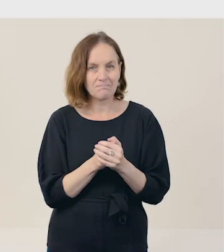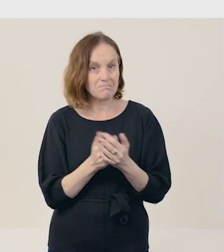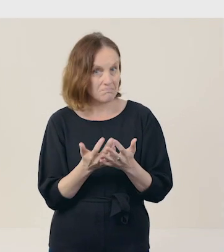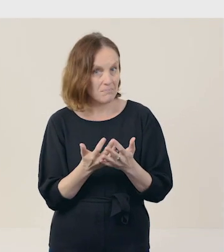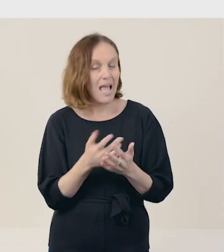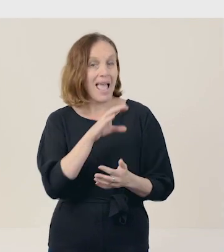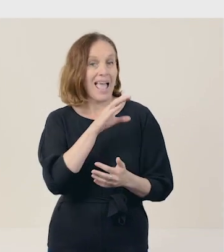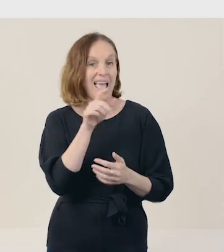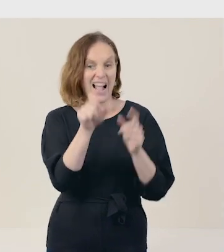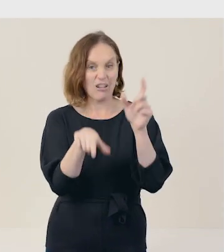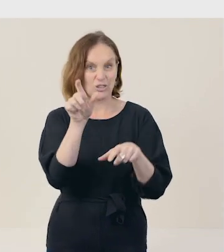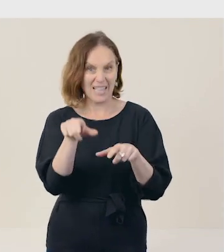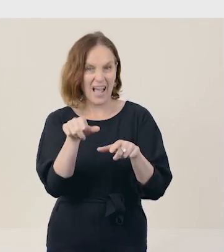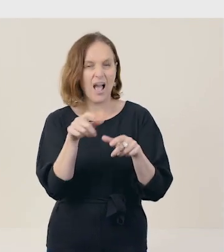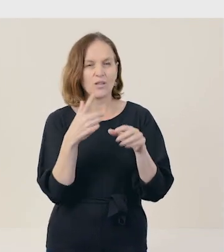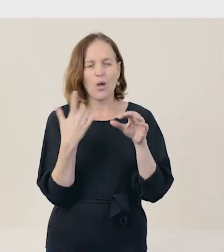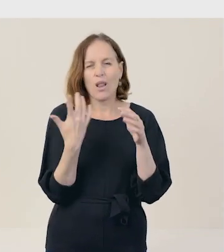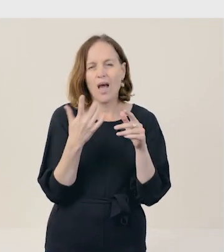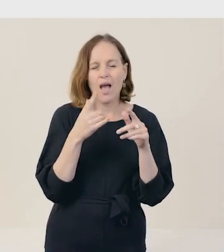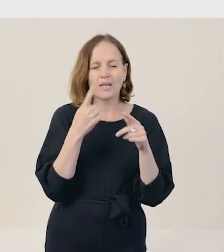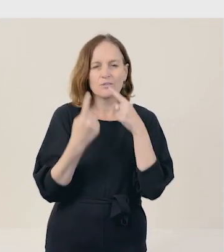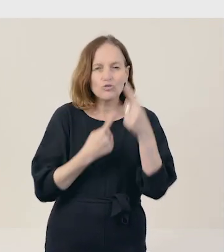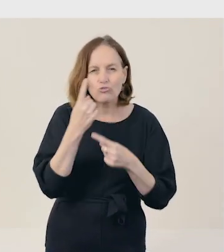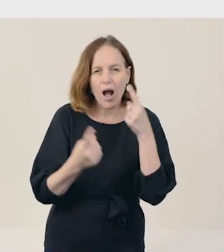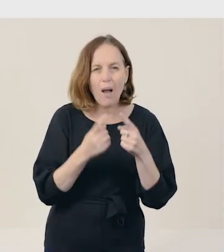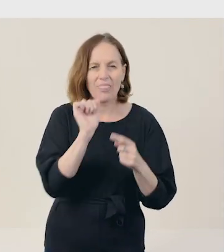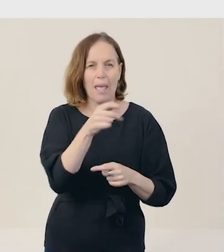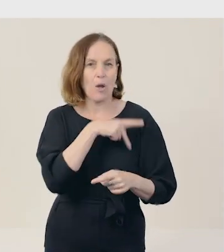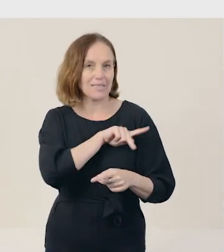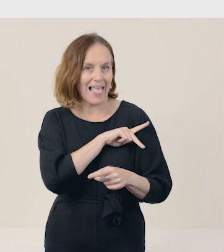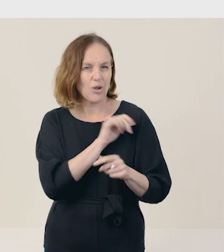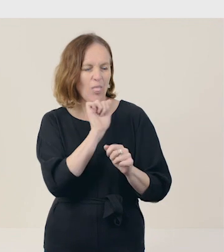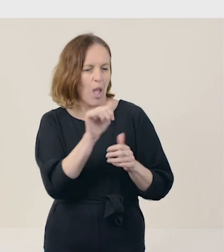Character traits are qualities to describe parts of a character's personality or nature,